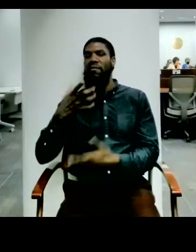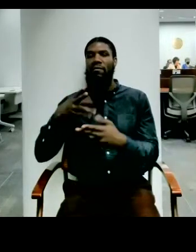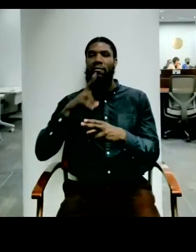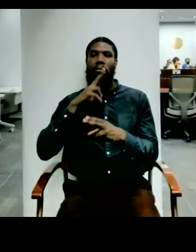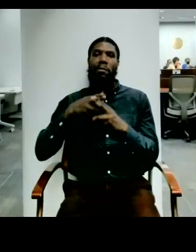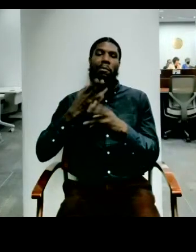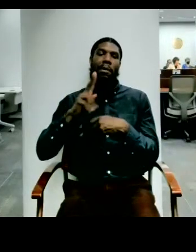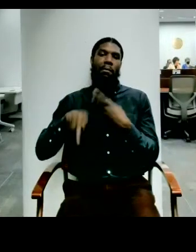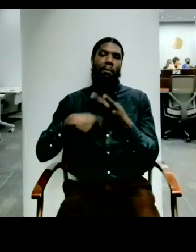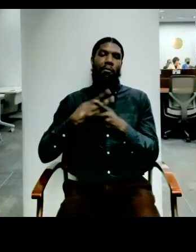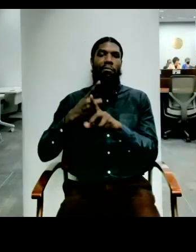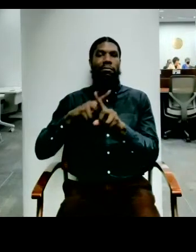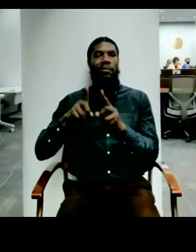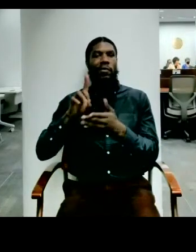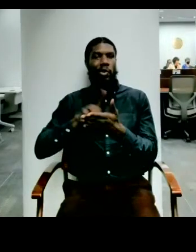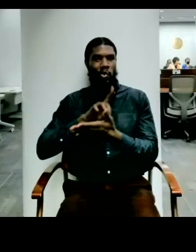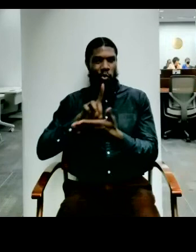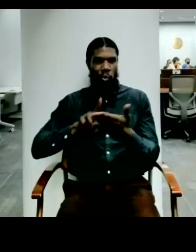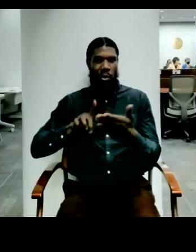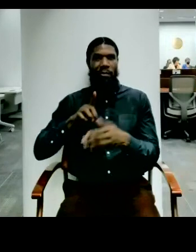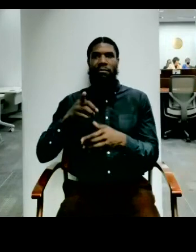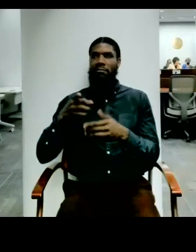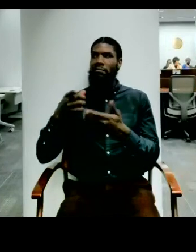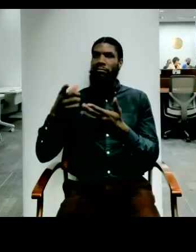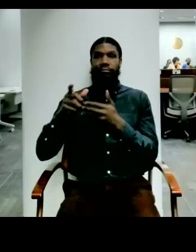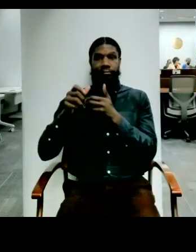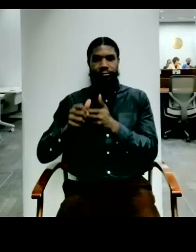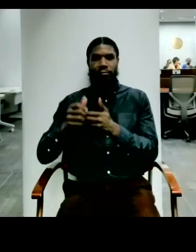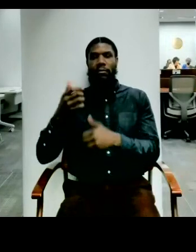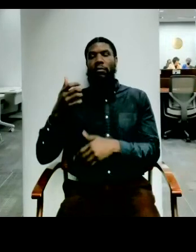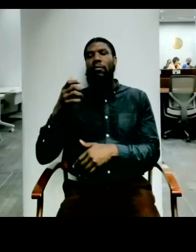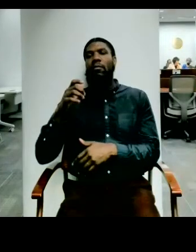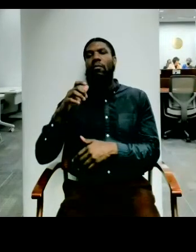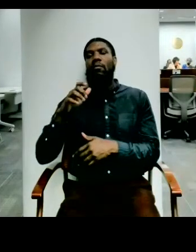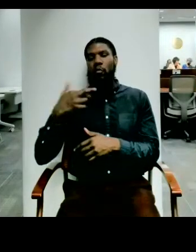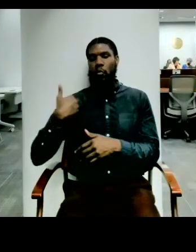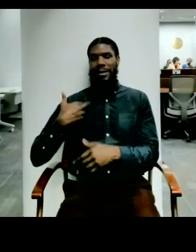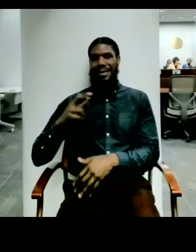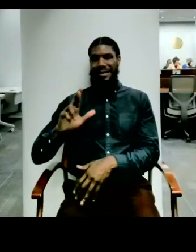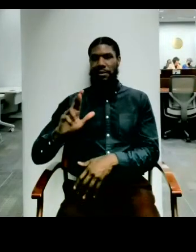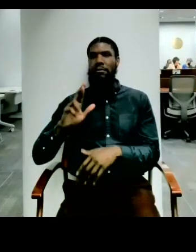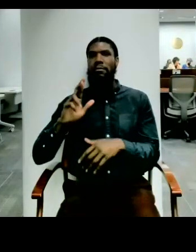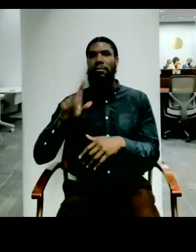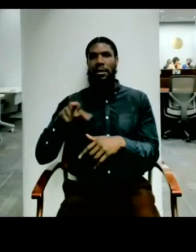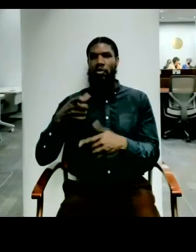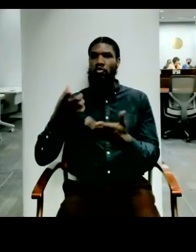um discrimination that based on religion, that have, you know, come to your attention in this